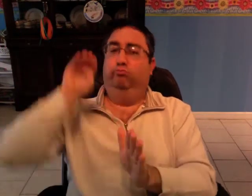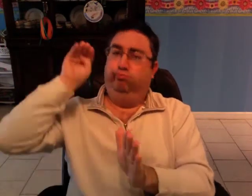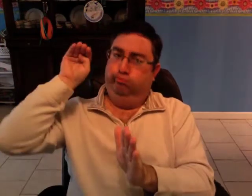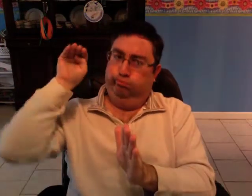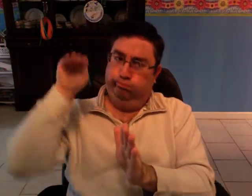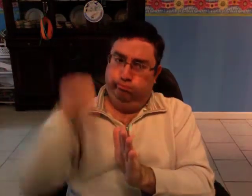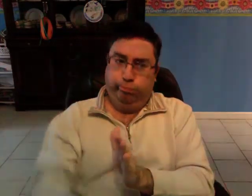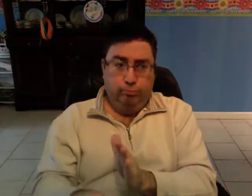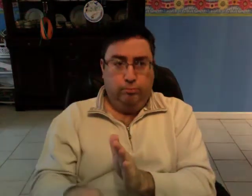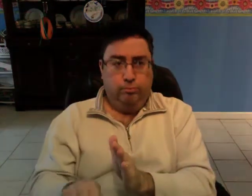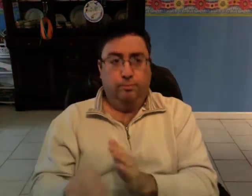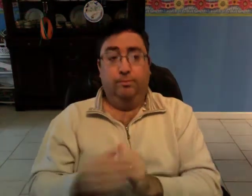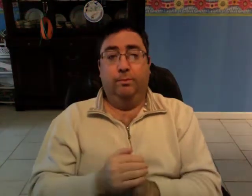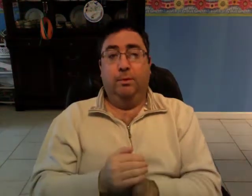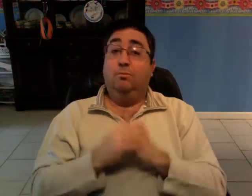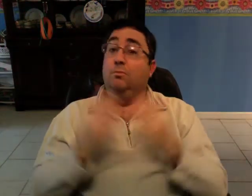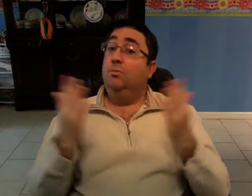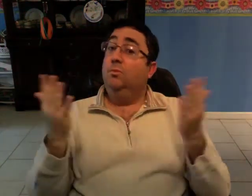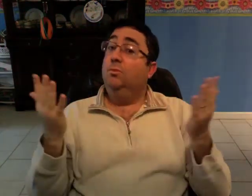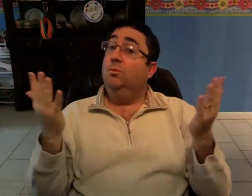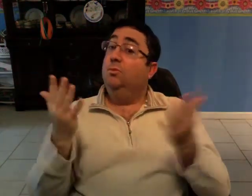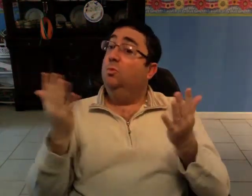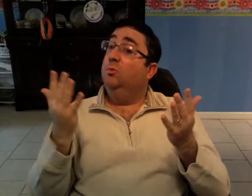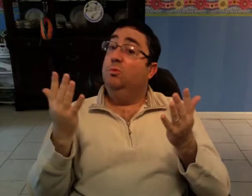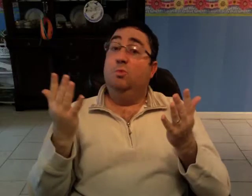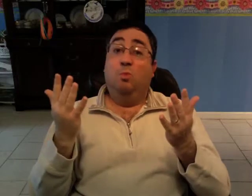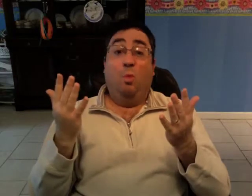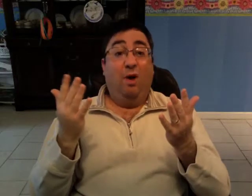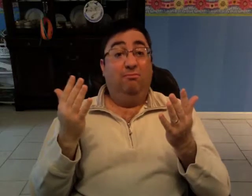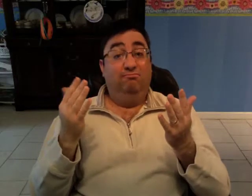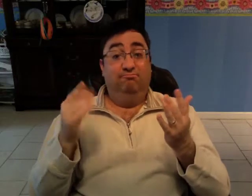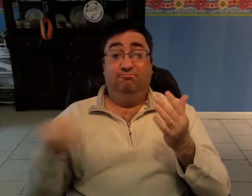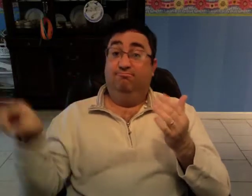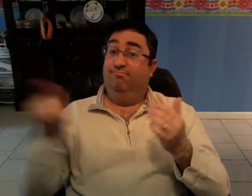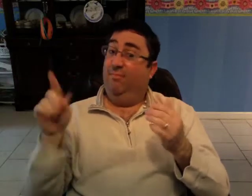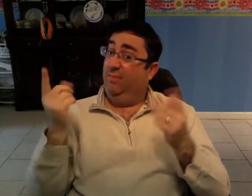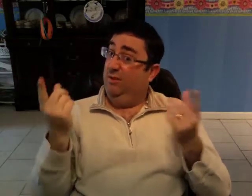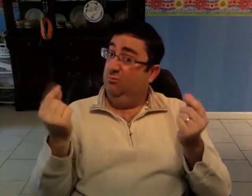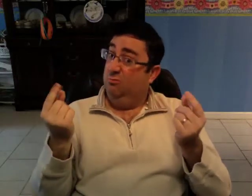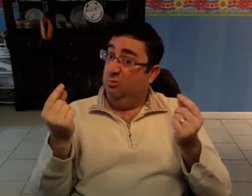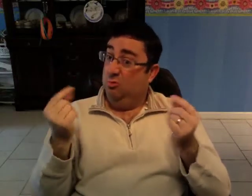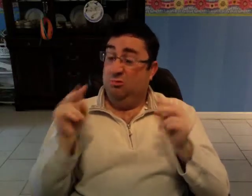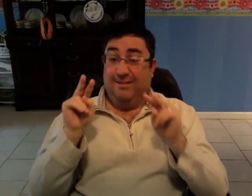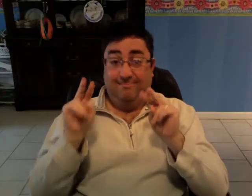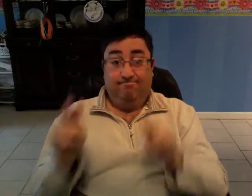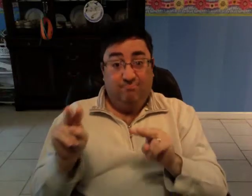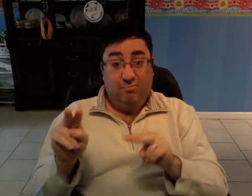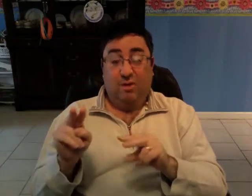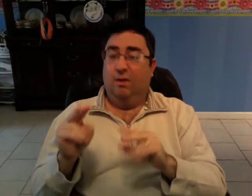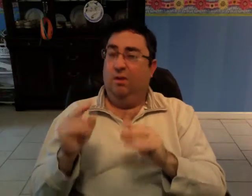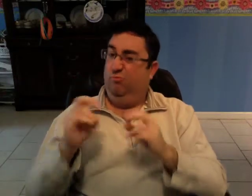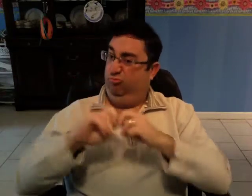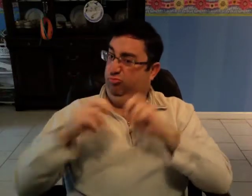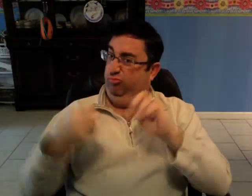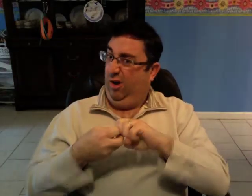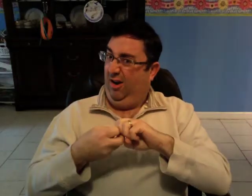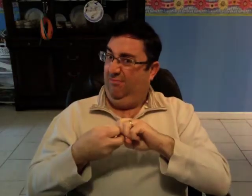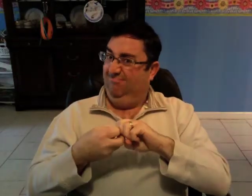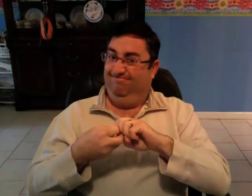declined drastically. What did they identify as the source of the problem?